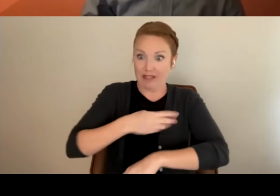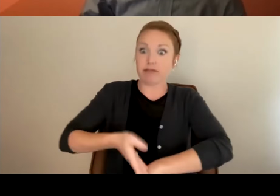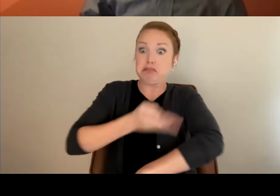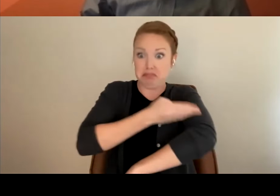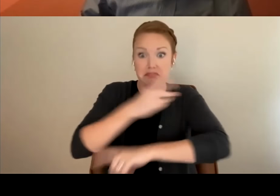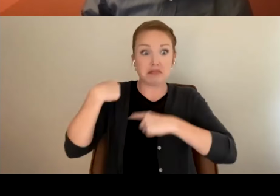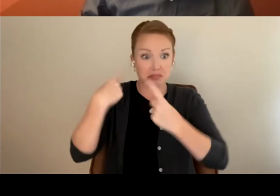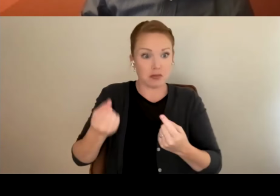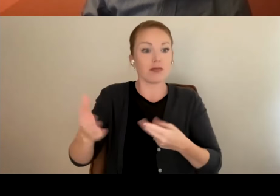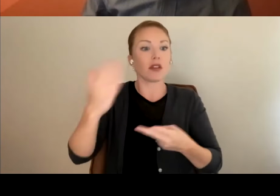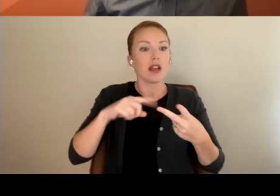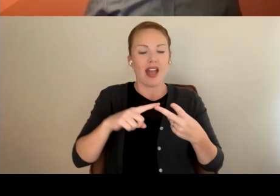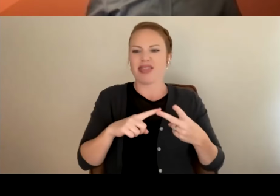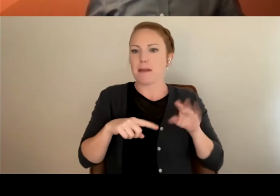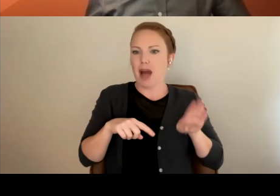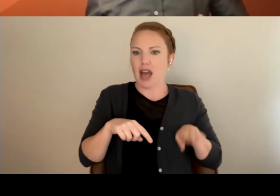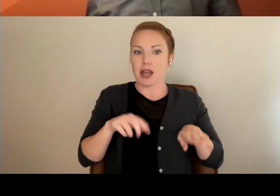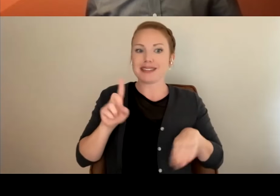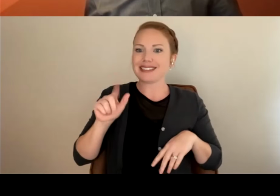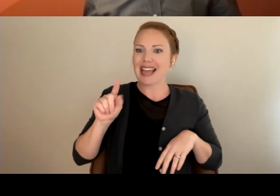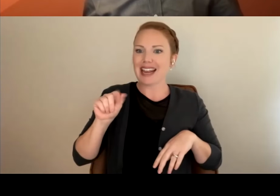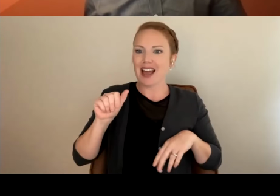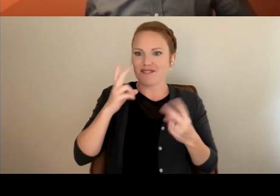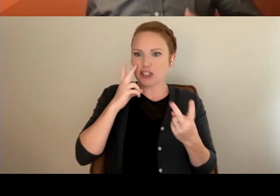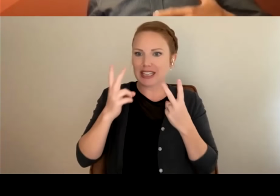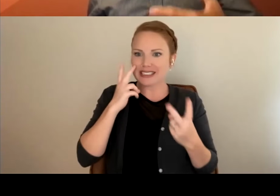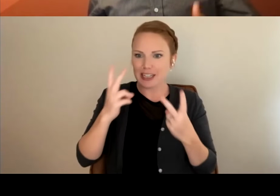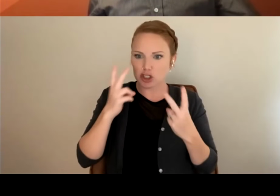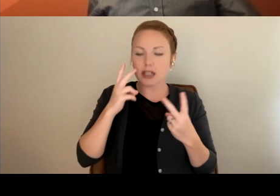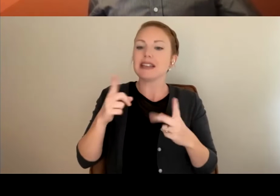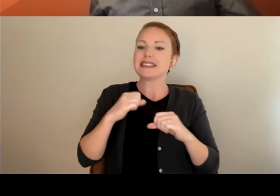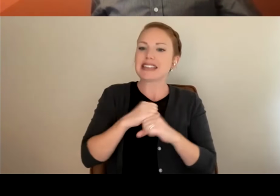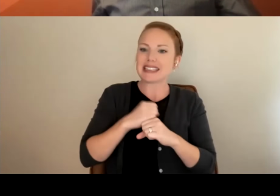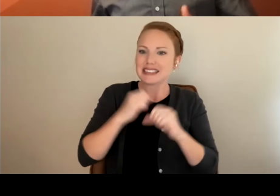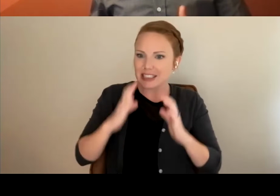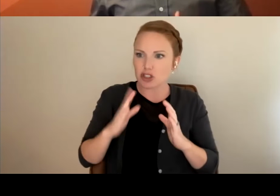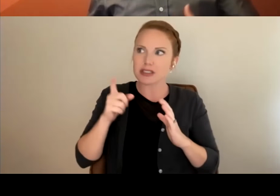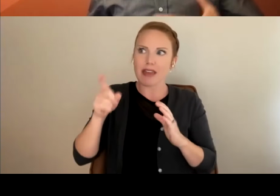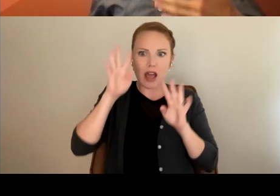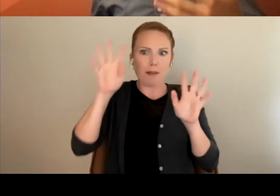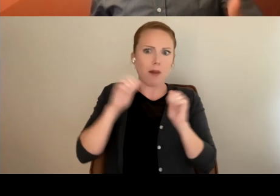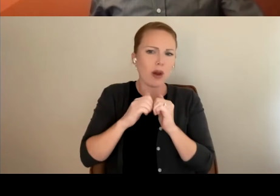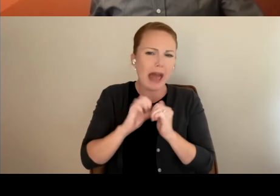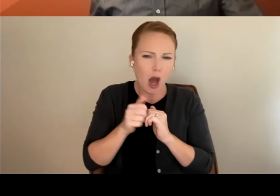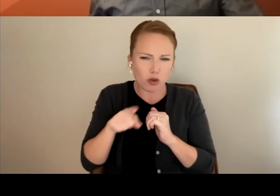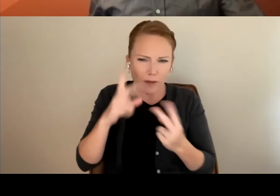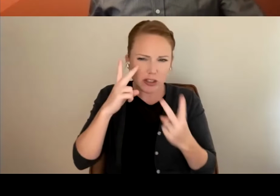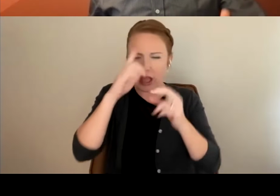comes from statisticians inventing ways to visualize data and over time inventing different